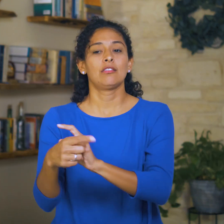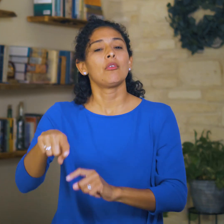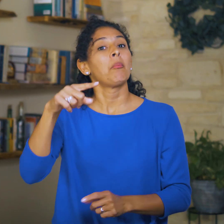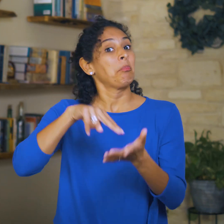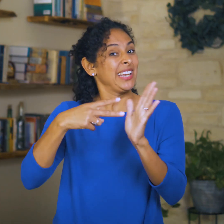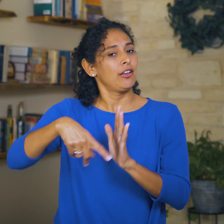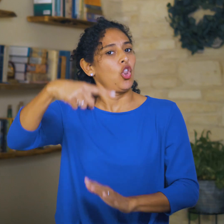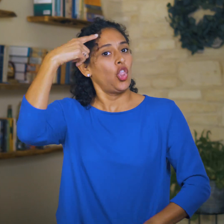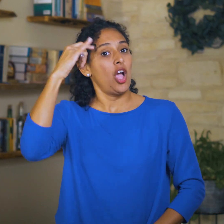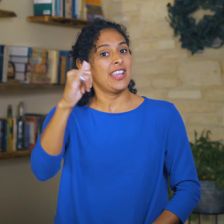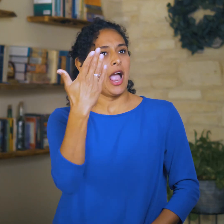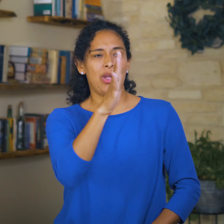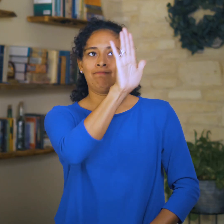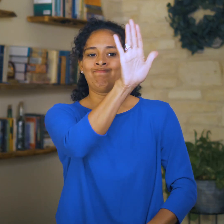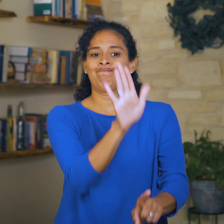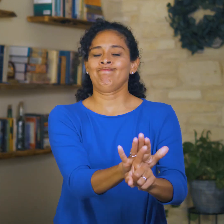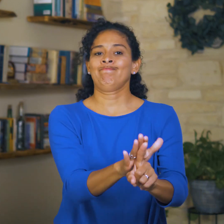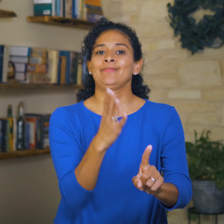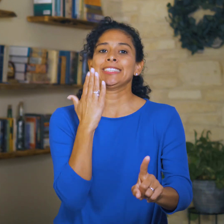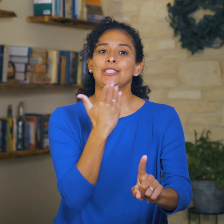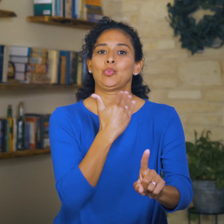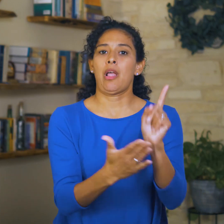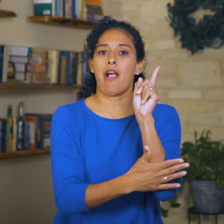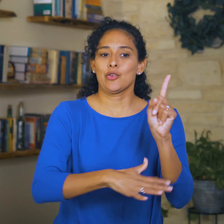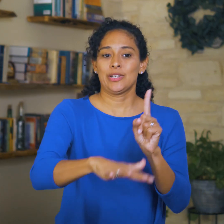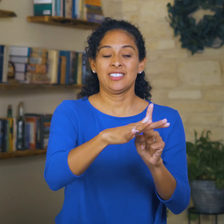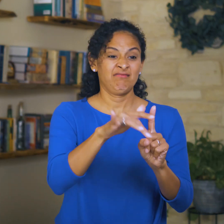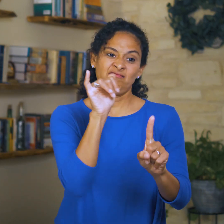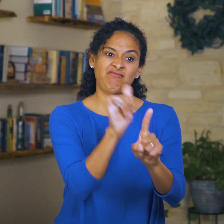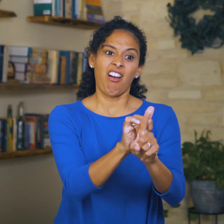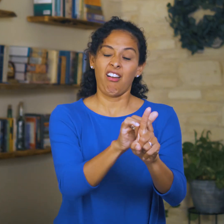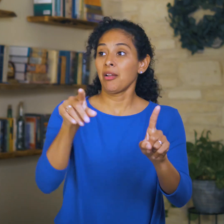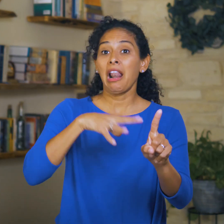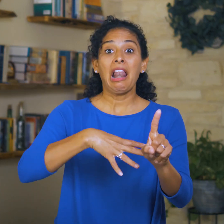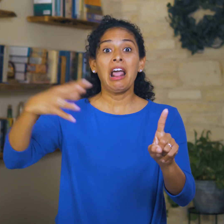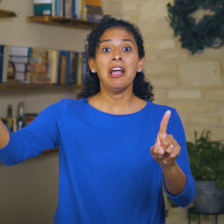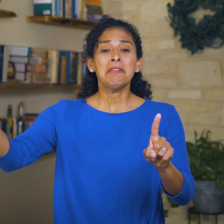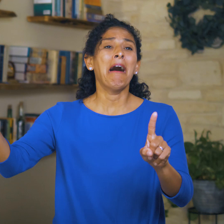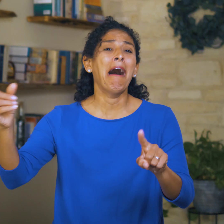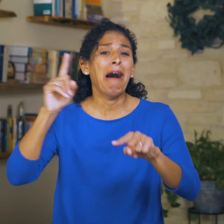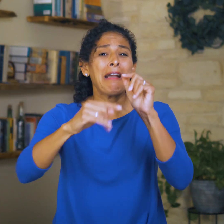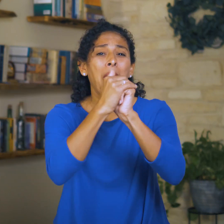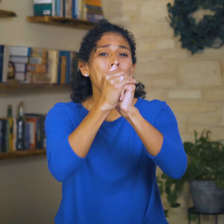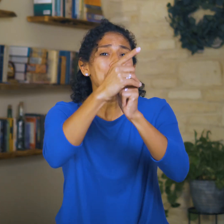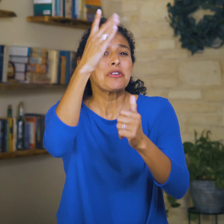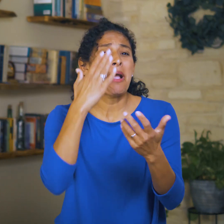so they think YHWH is confined to Israel and when they leave, they won’t be able to worship Him